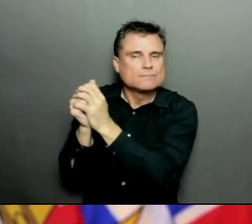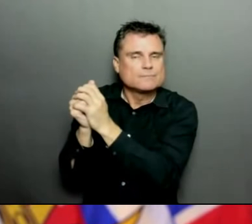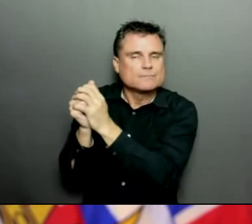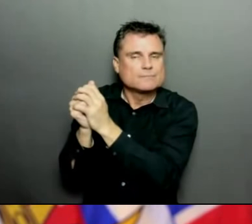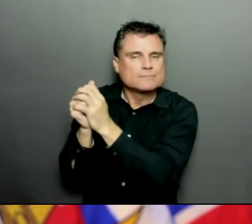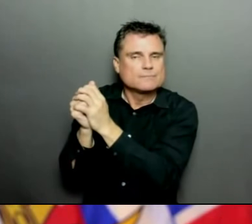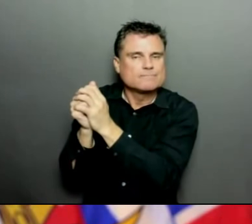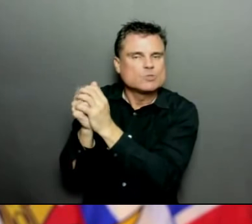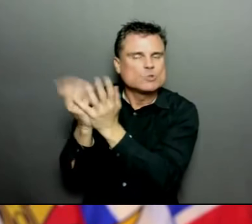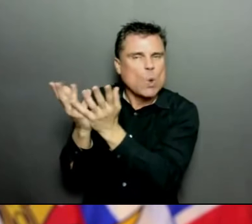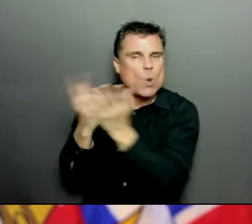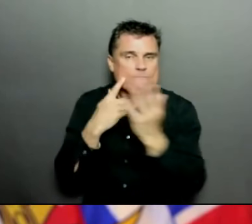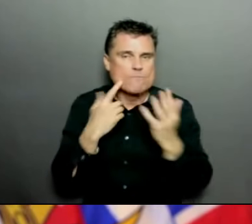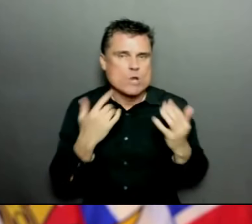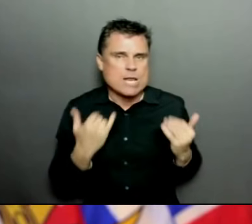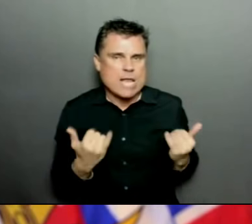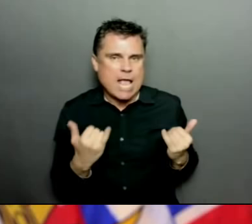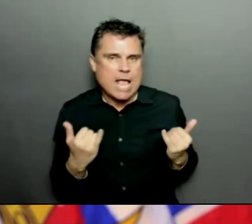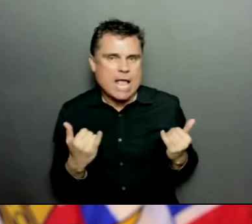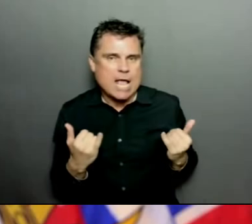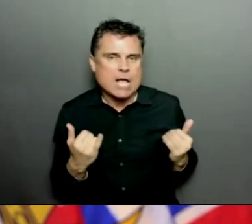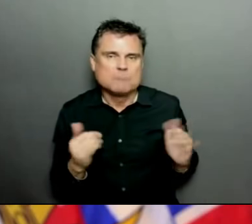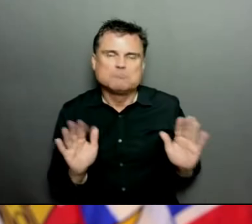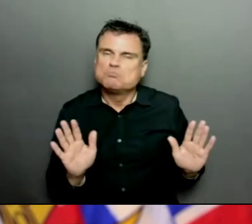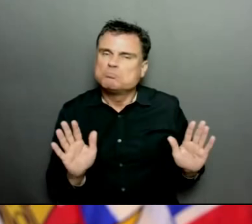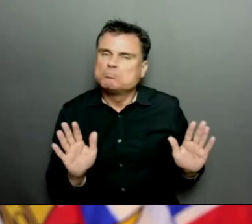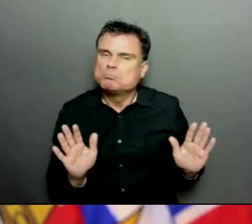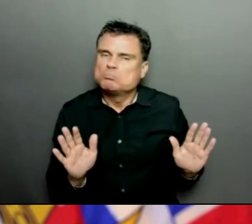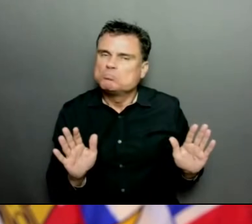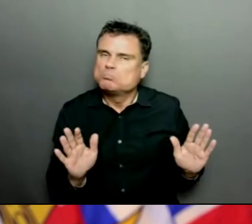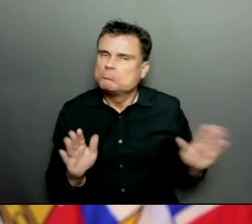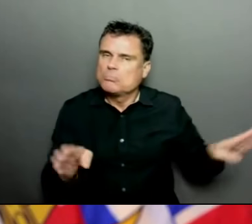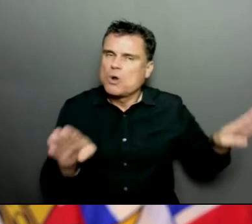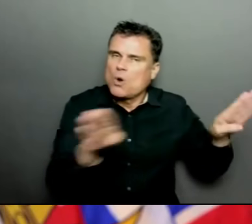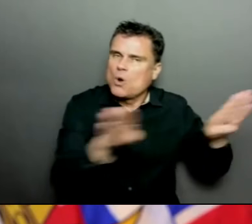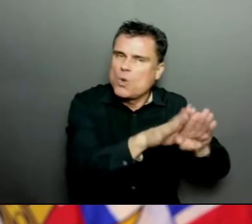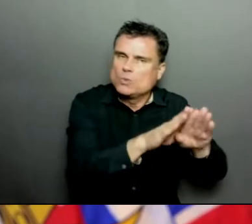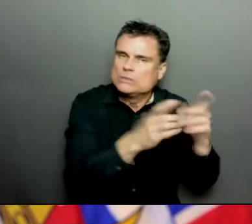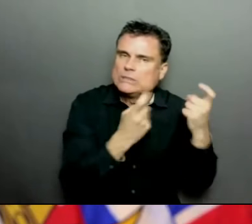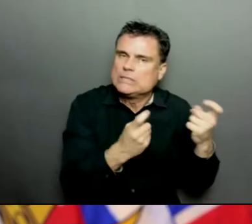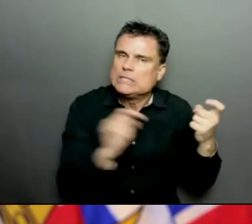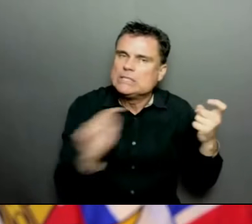protocols, we know that there is a lot of strong connections and people live and work in